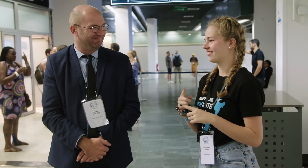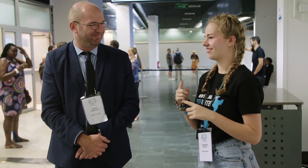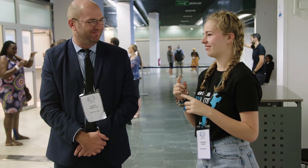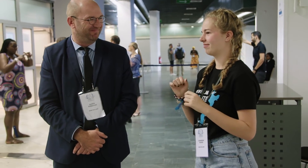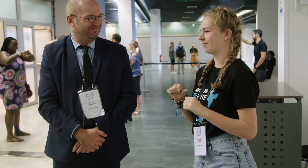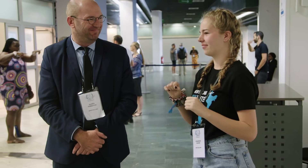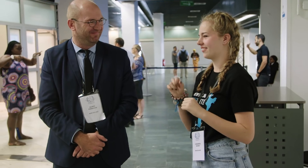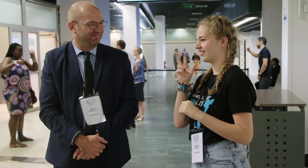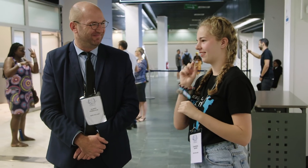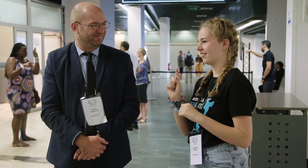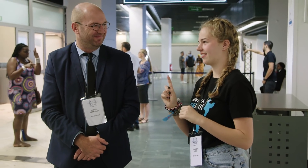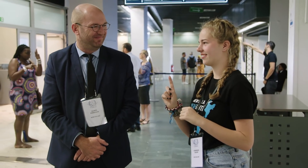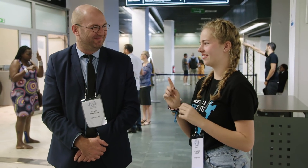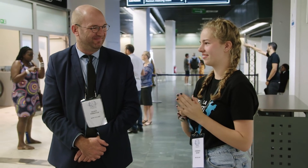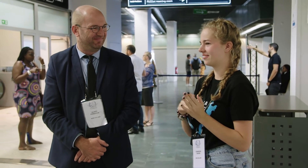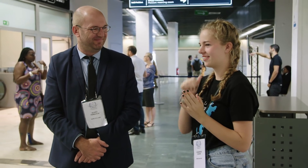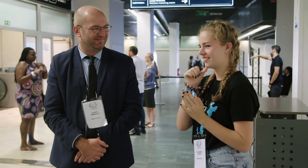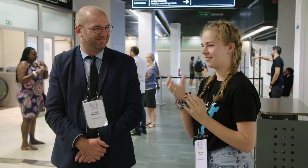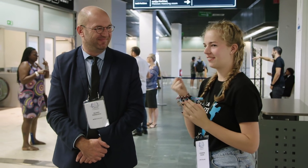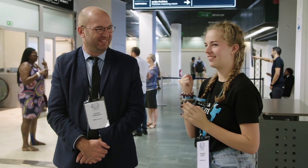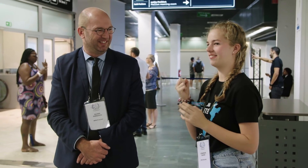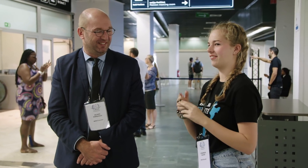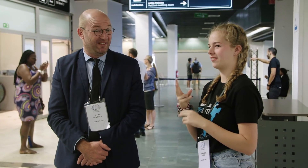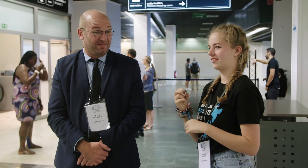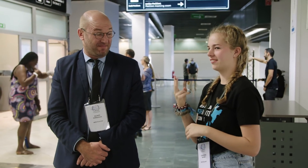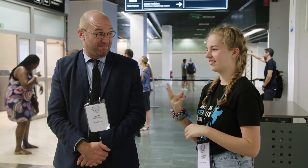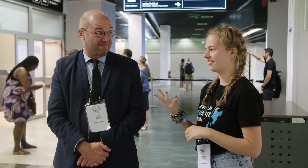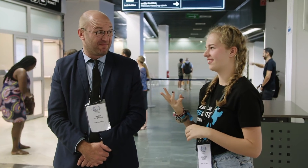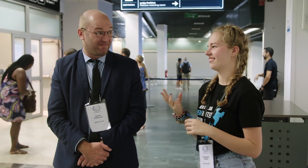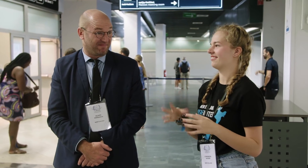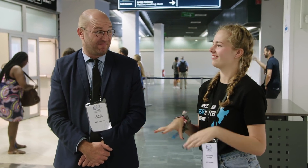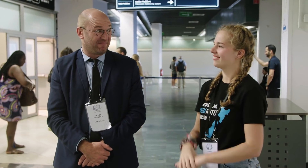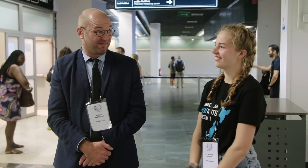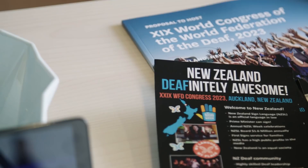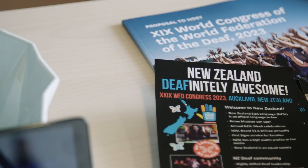And waiting to hear if New Zealand wins the bid of the 2023... Yeah, it's cool.